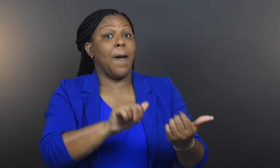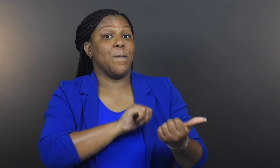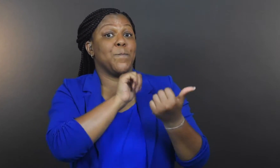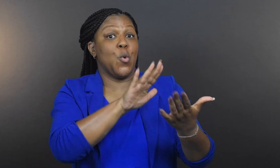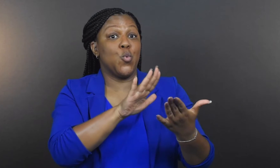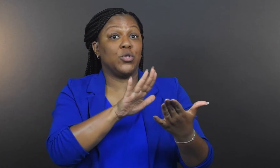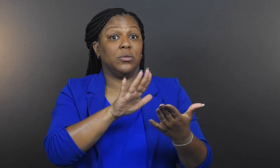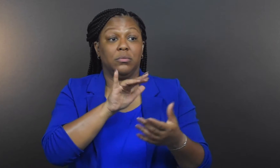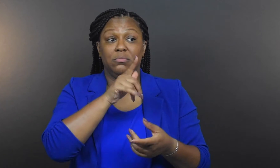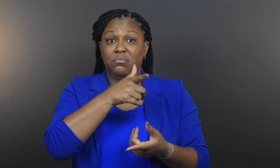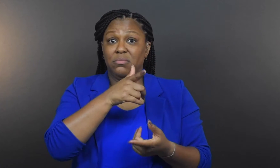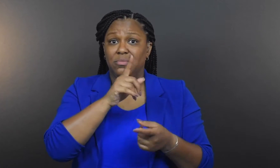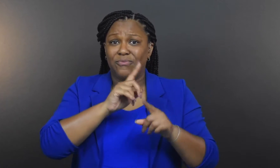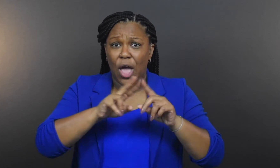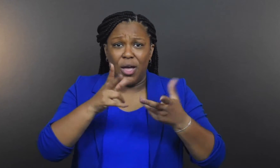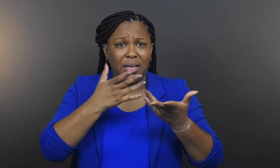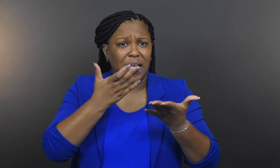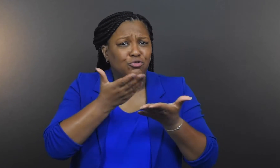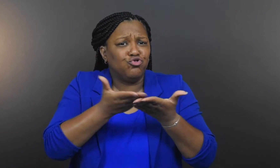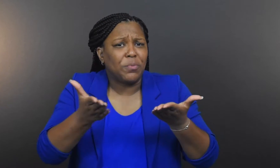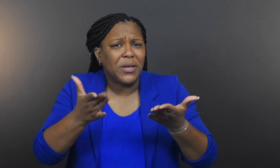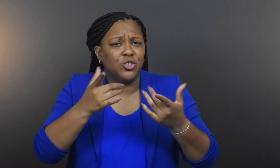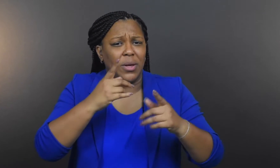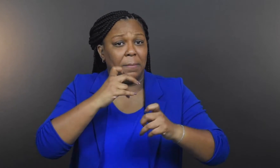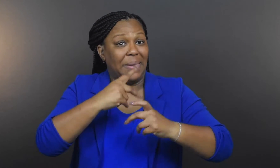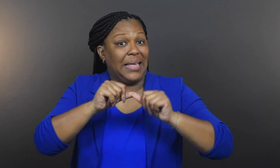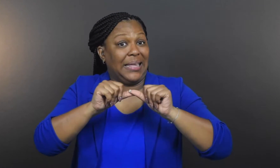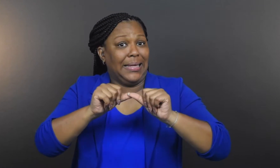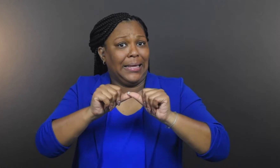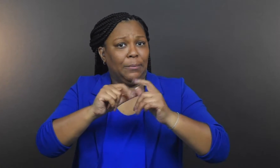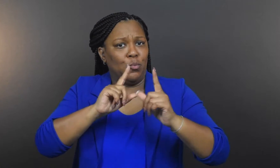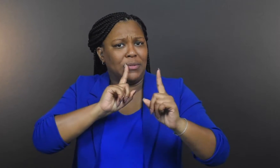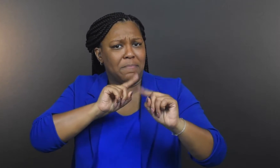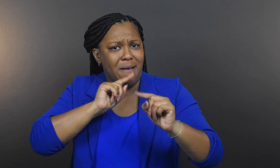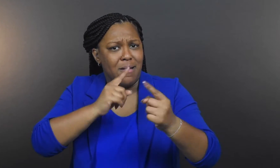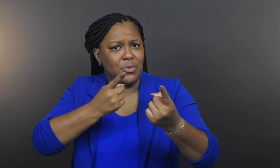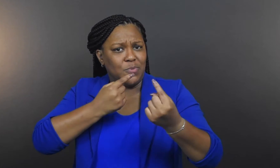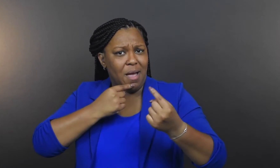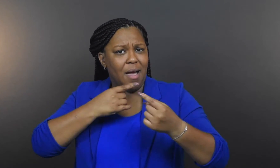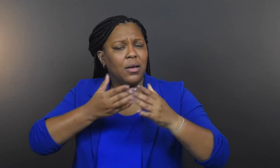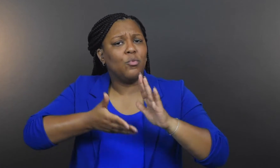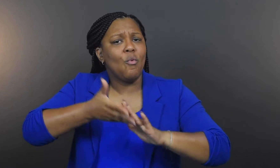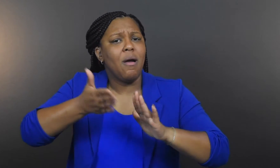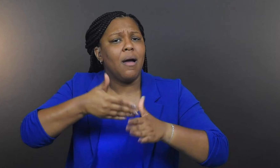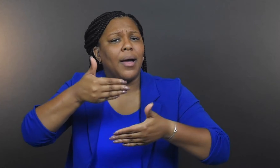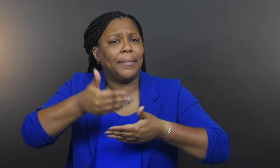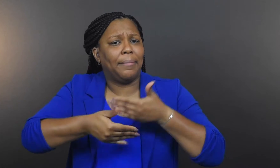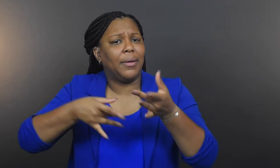That approach was instrumental in keeping the response running smoothly while she communicated